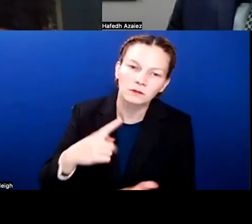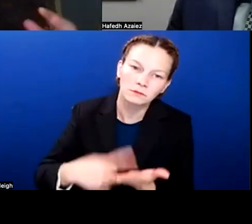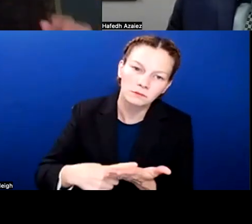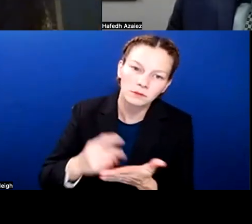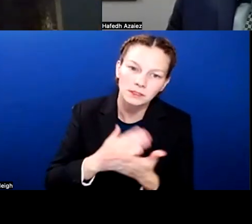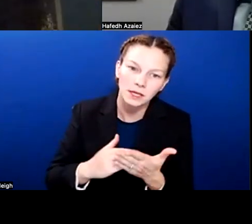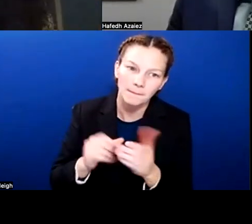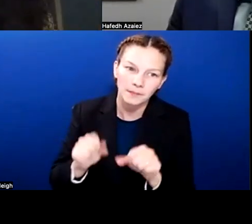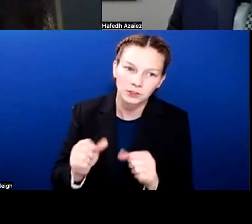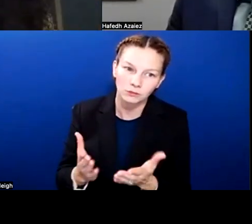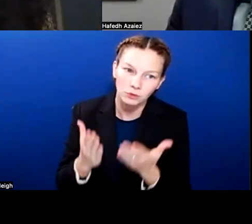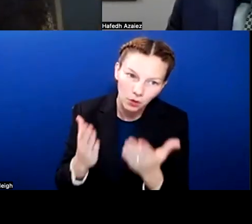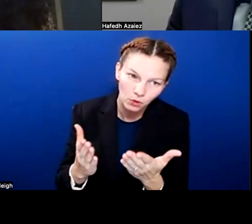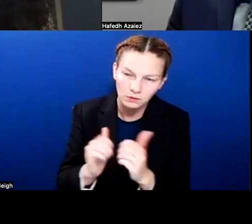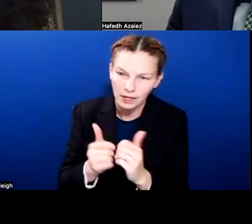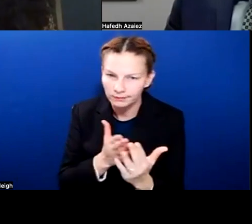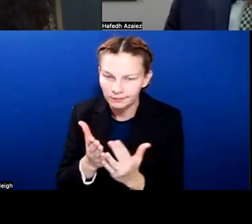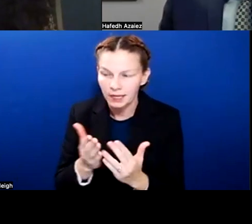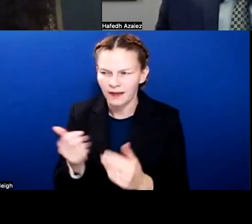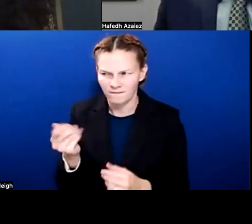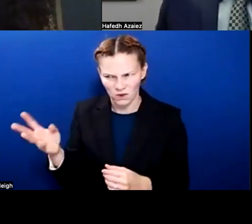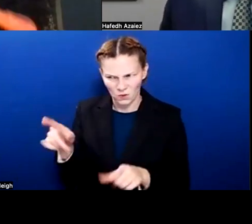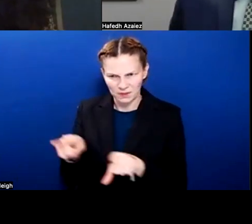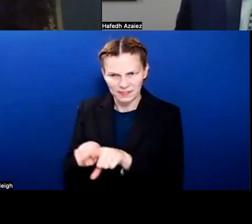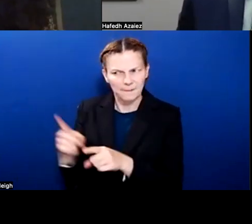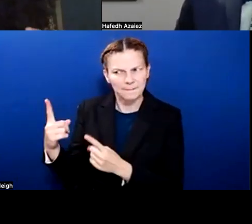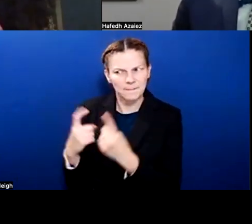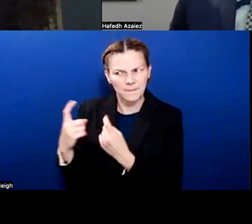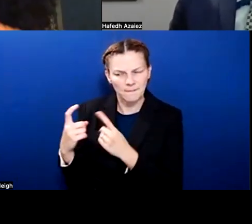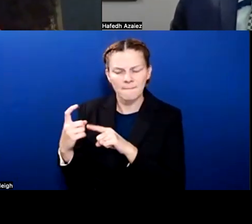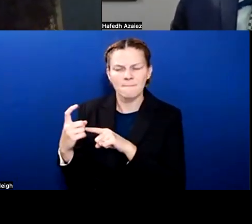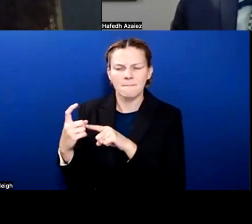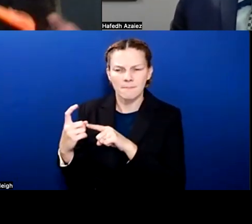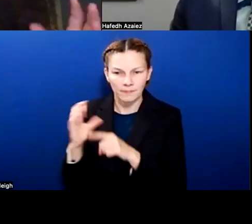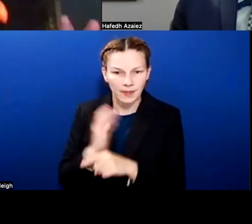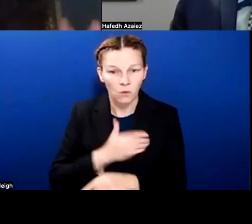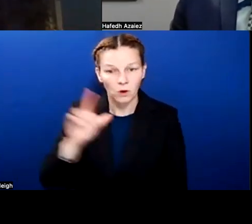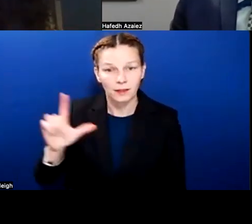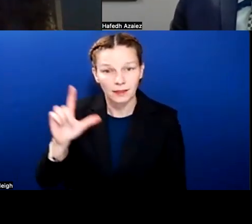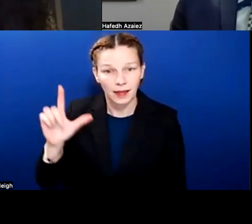And so we've had this two question a few times this evening, it's, are library assistance being laid off?